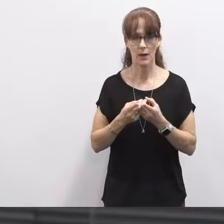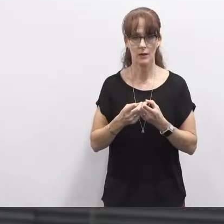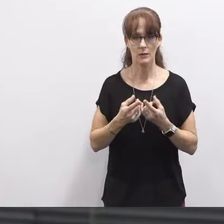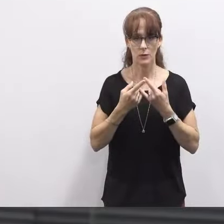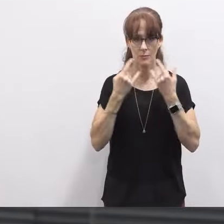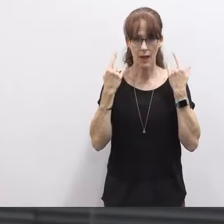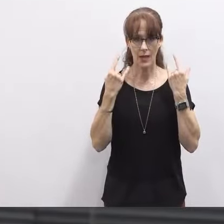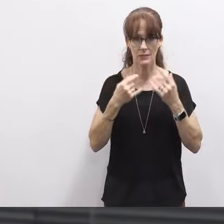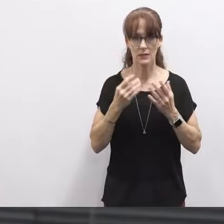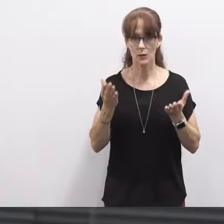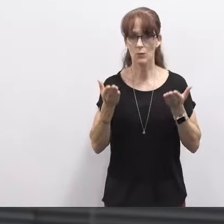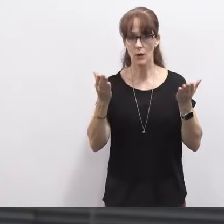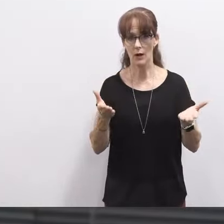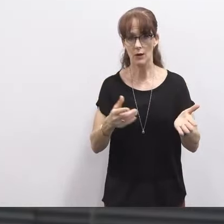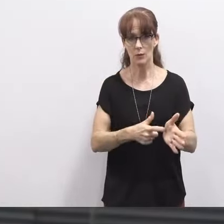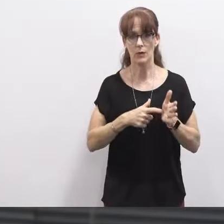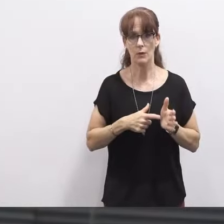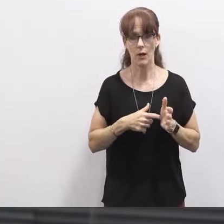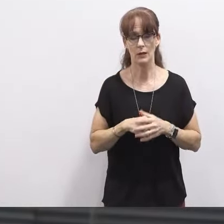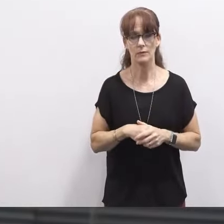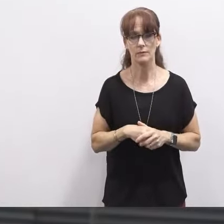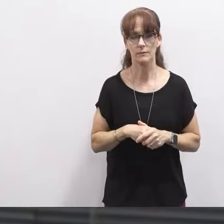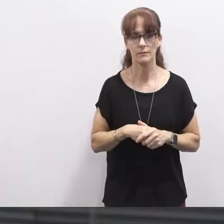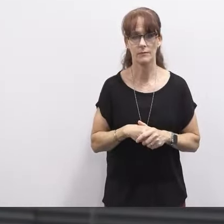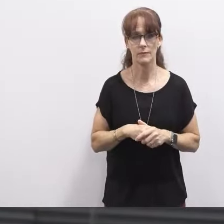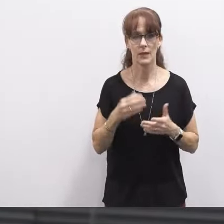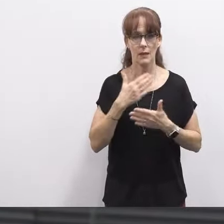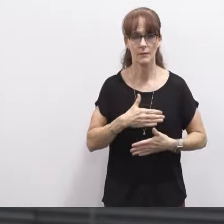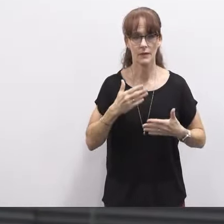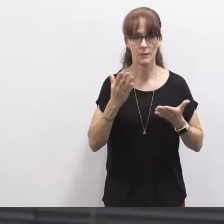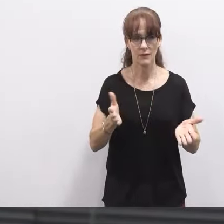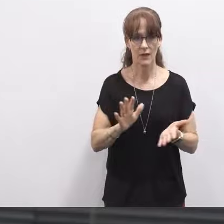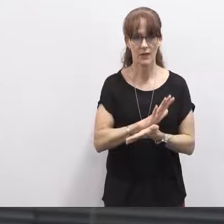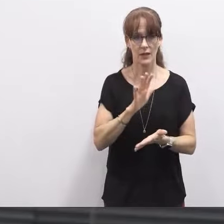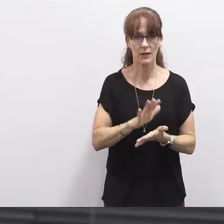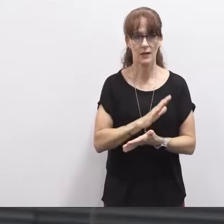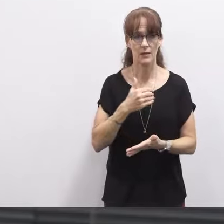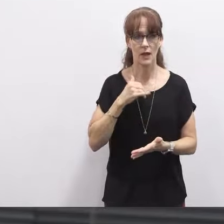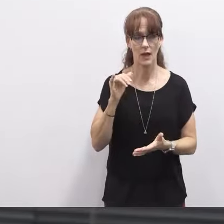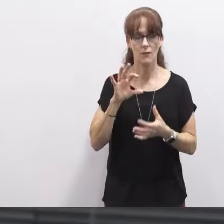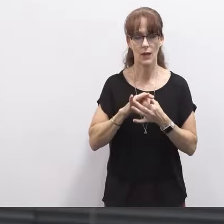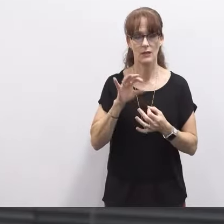Is it recommended or required? Please provide the documentation that you have on that.